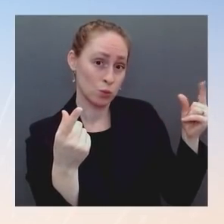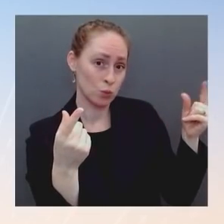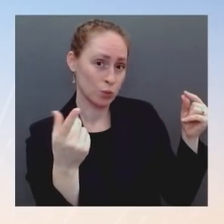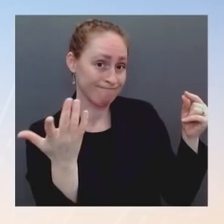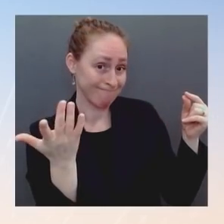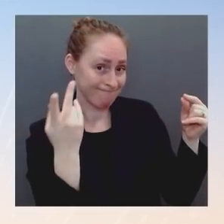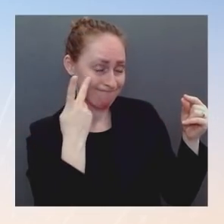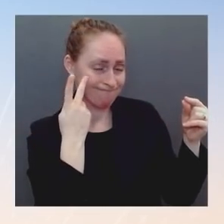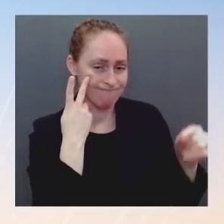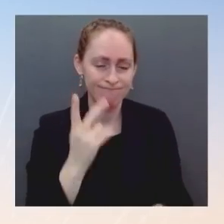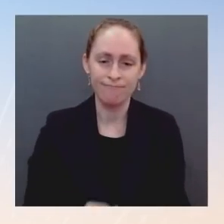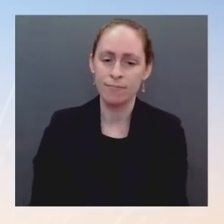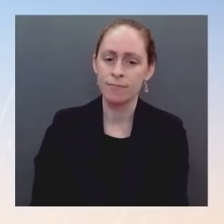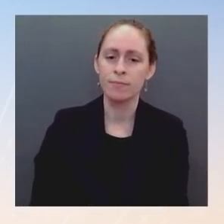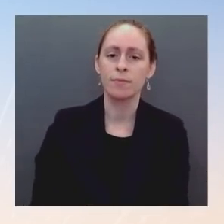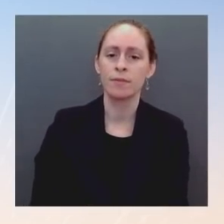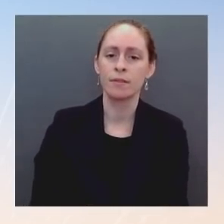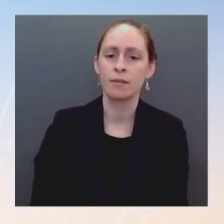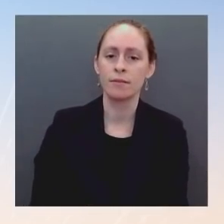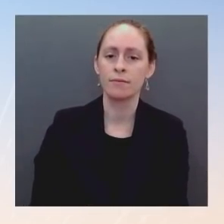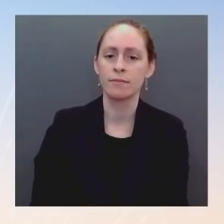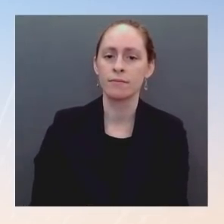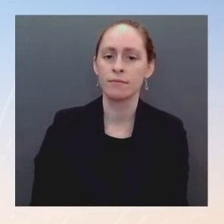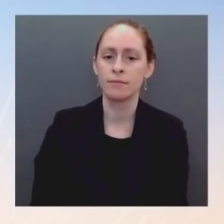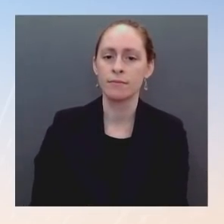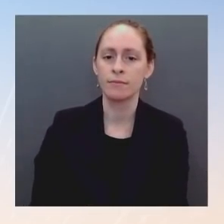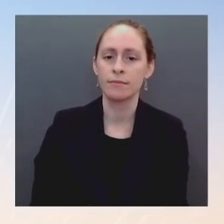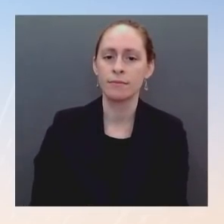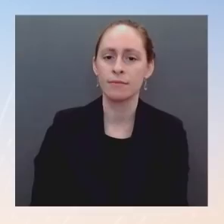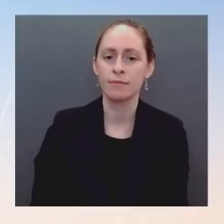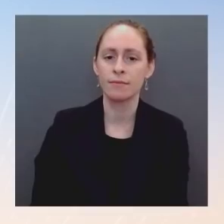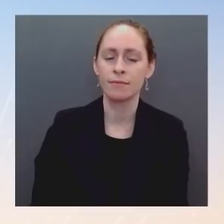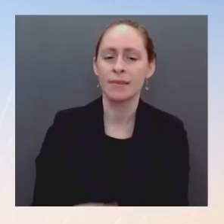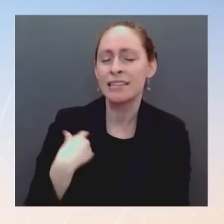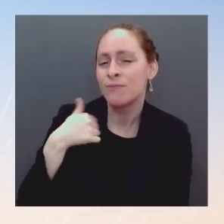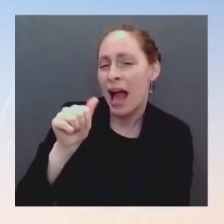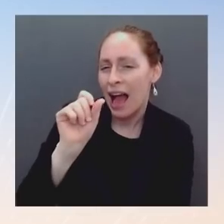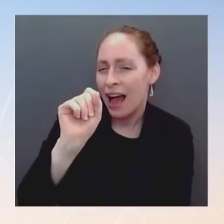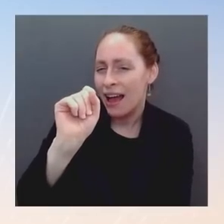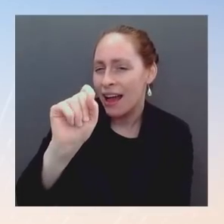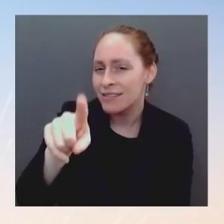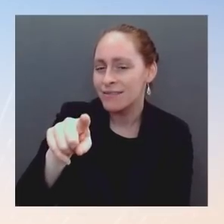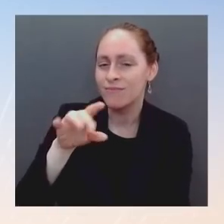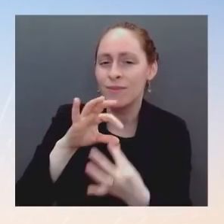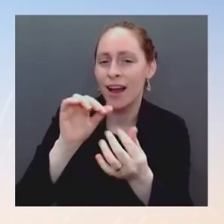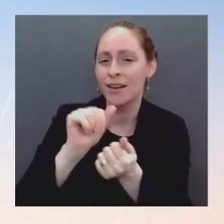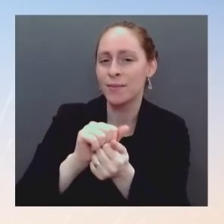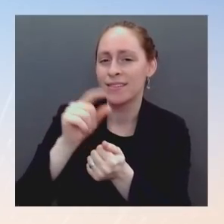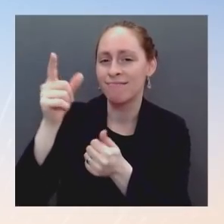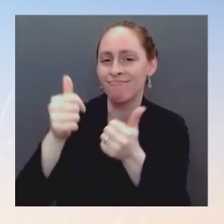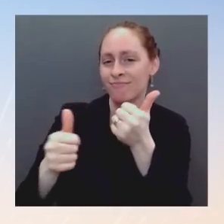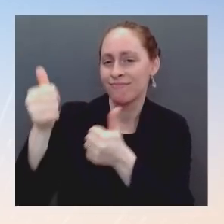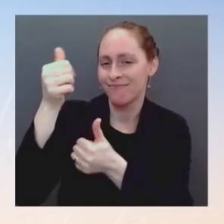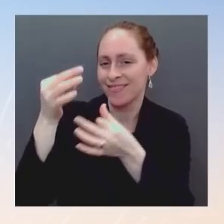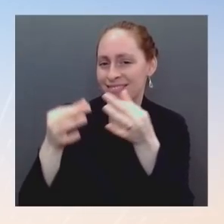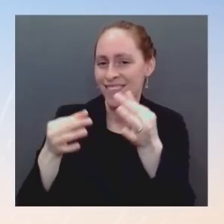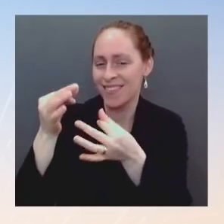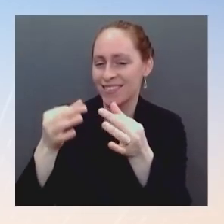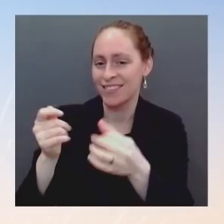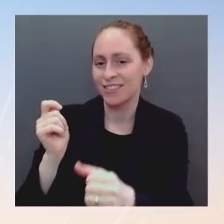You had -- within two hours of the event here with Justice Breyer and the President, you had Congressman Clyburn -- obviously, a very close ally --